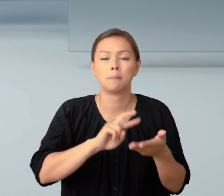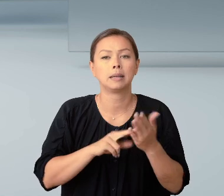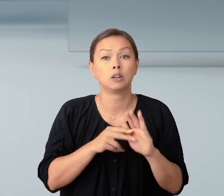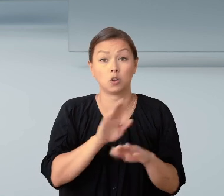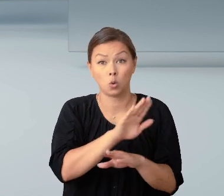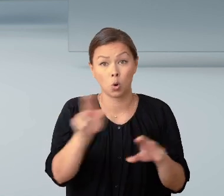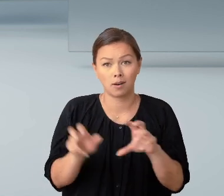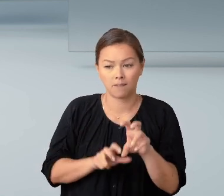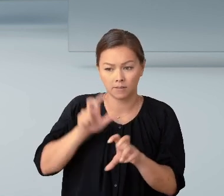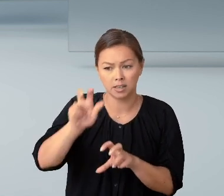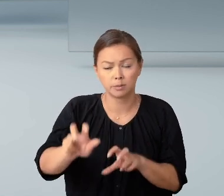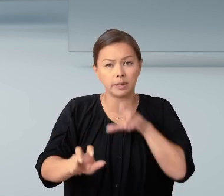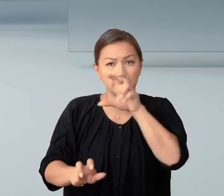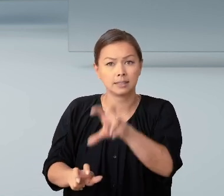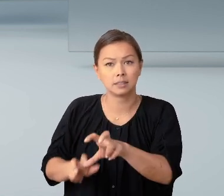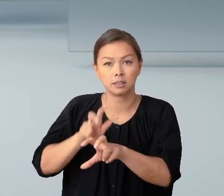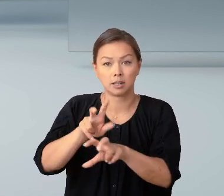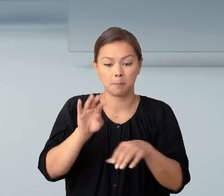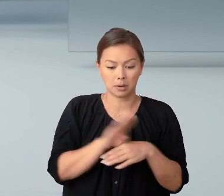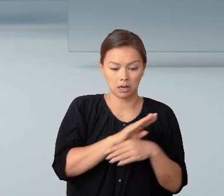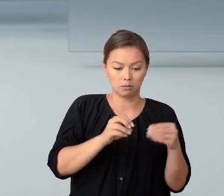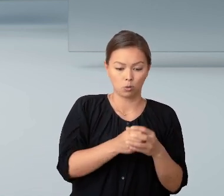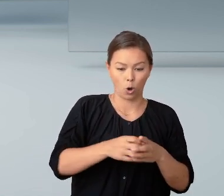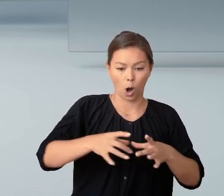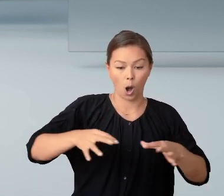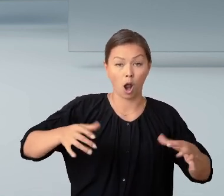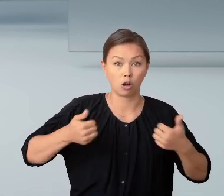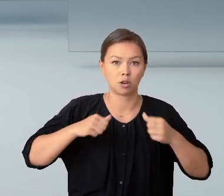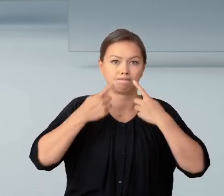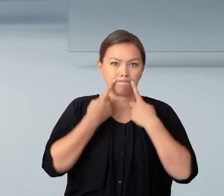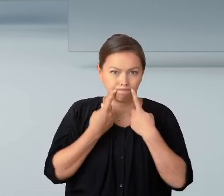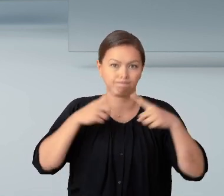you can optimize your investments as the business grows.